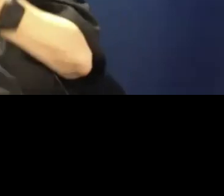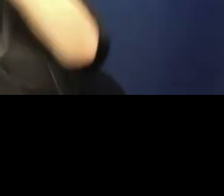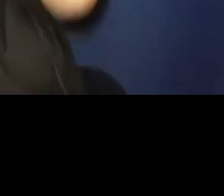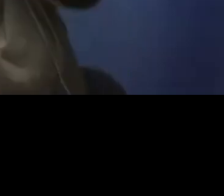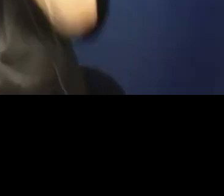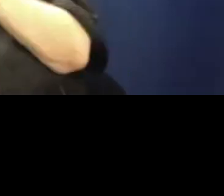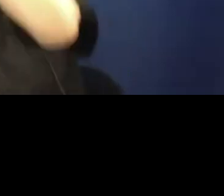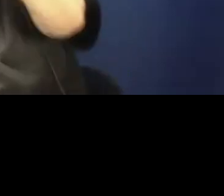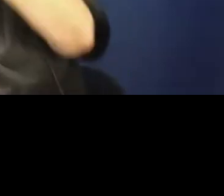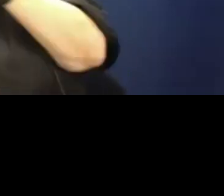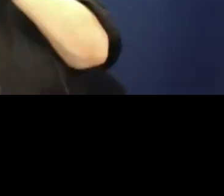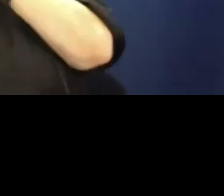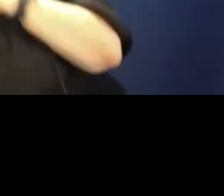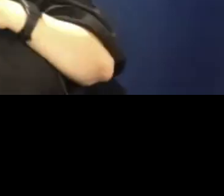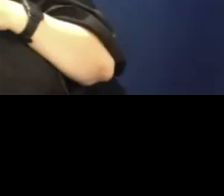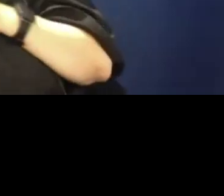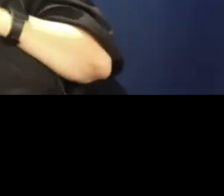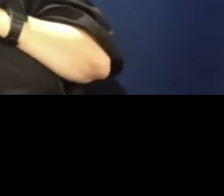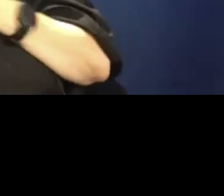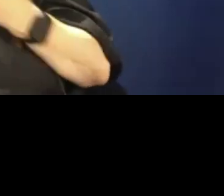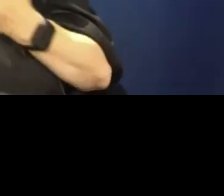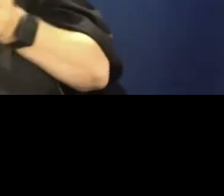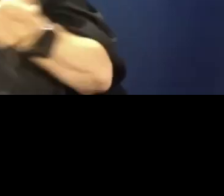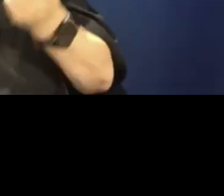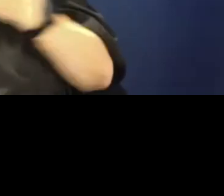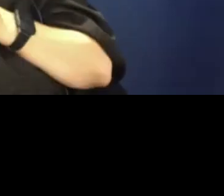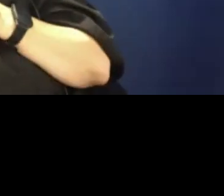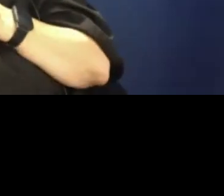Thank you everyone. I'm going to go ahead and stop the recording.